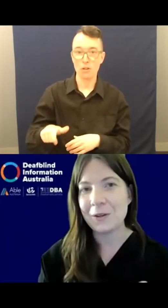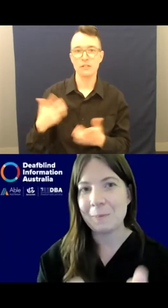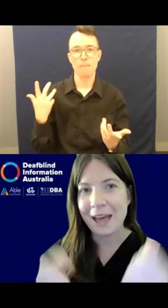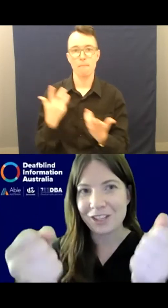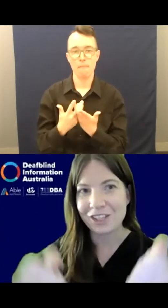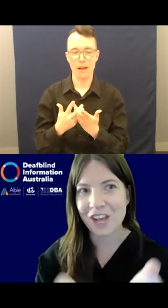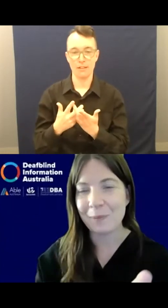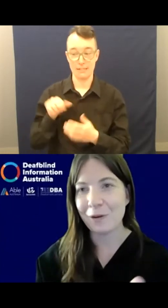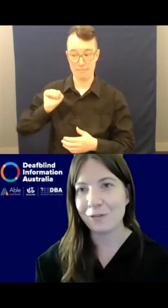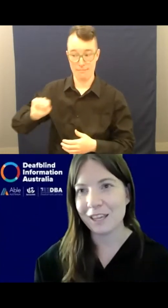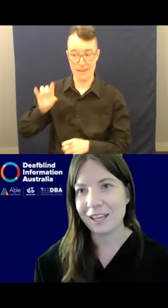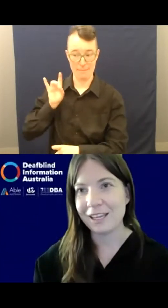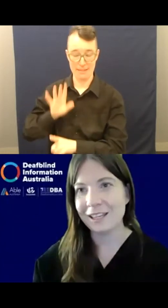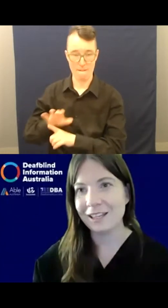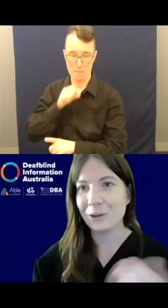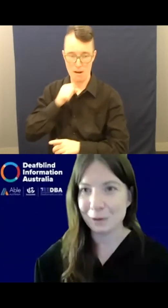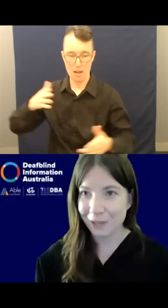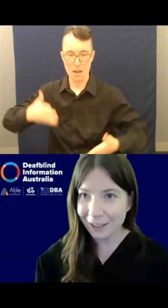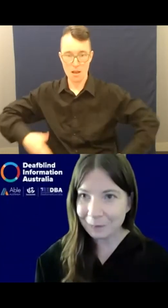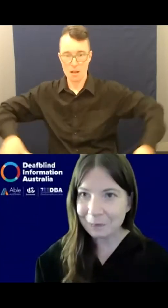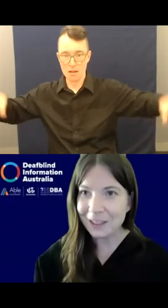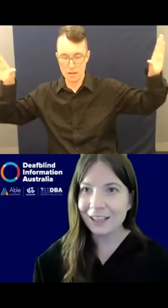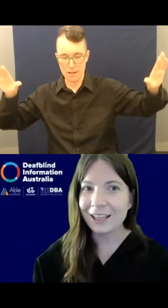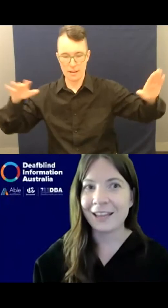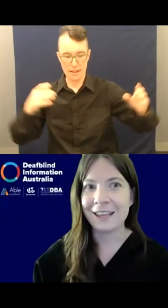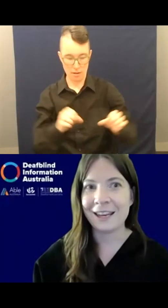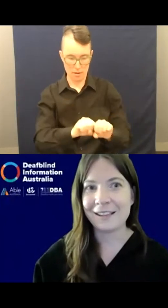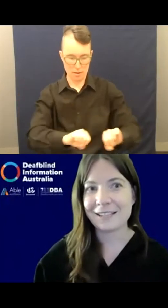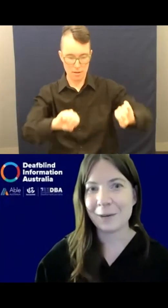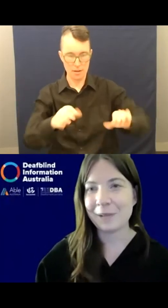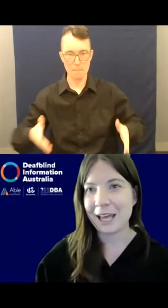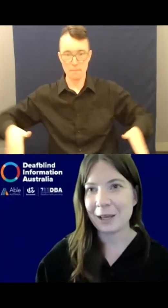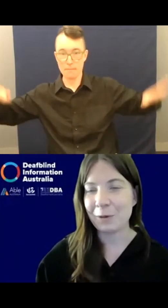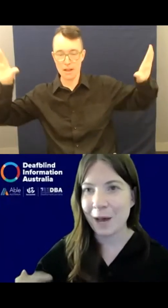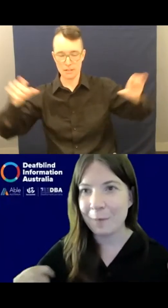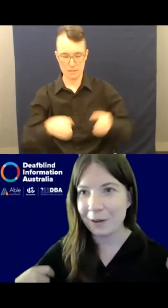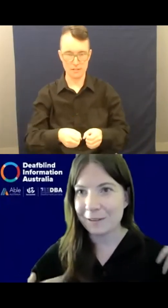match the shape of the human figure. And then he started playing with my body as well,